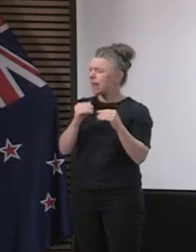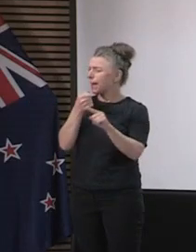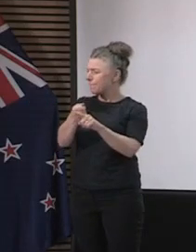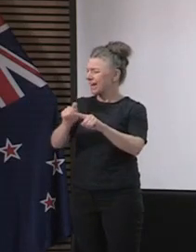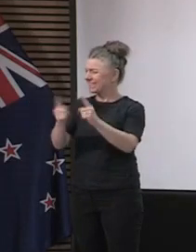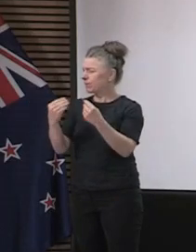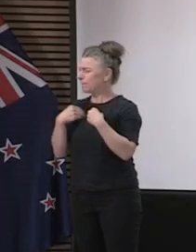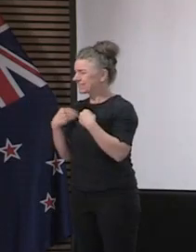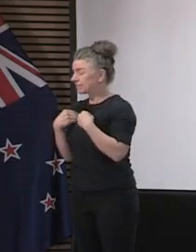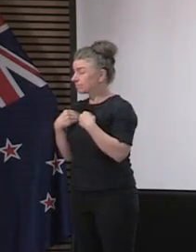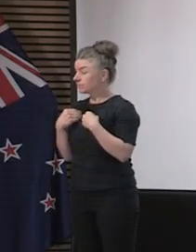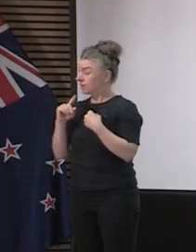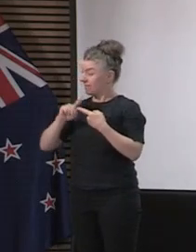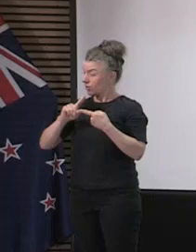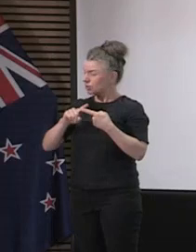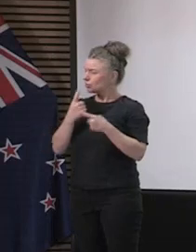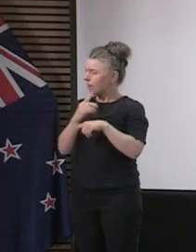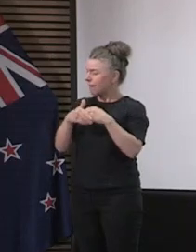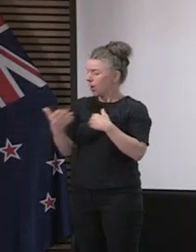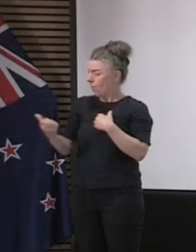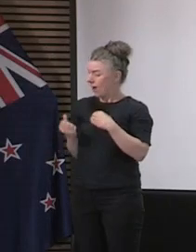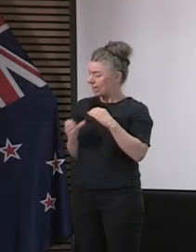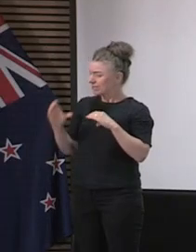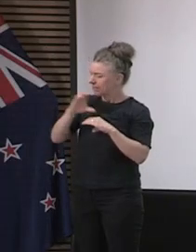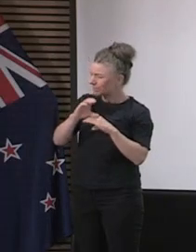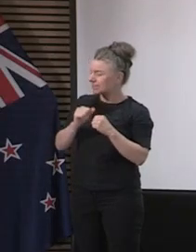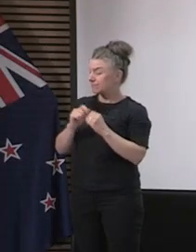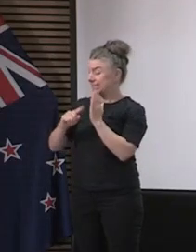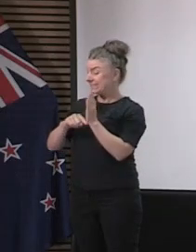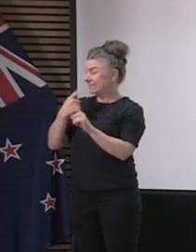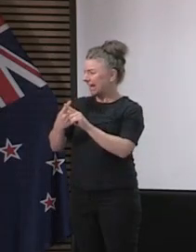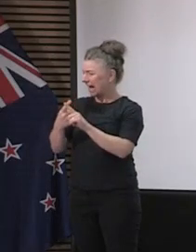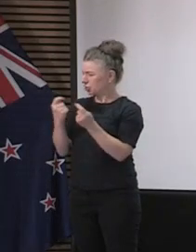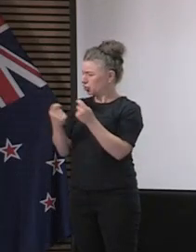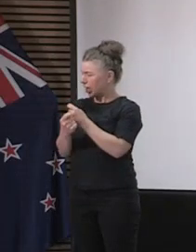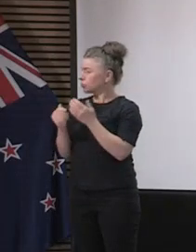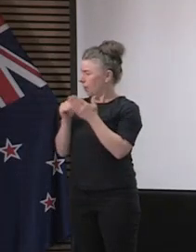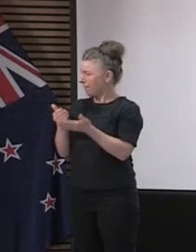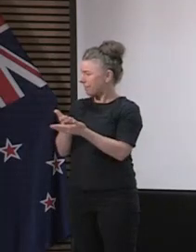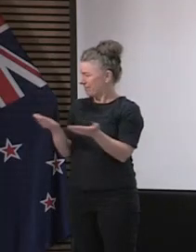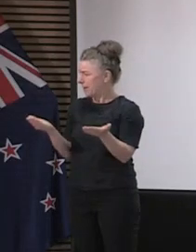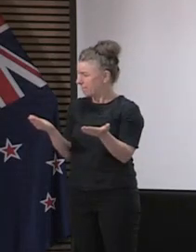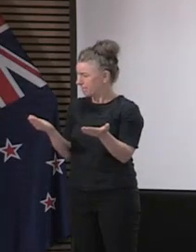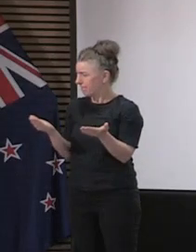specific businesses, the impacts of specific alert